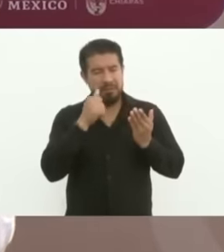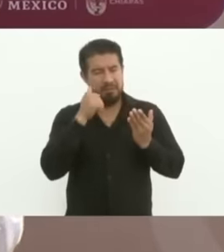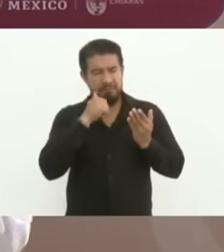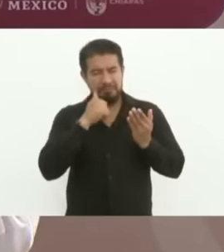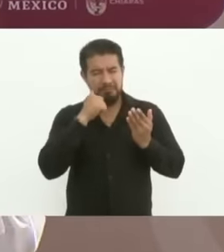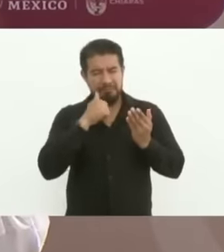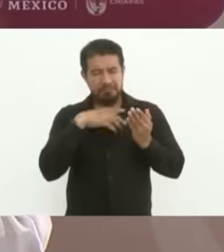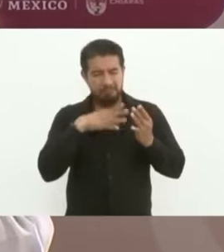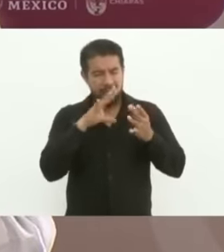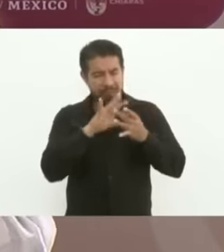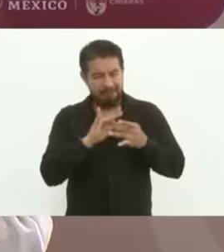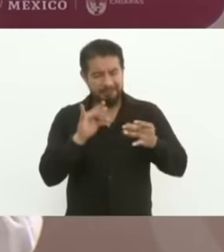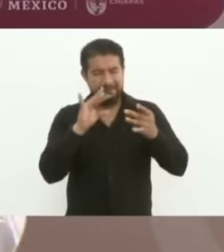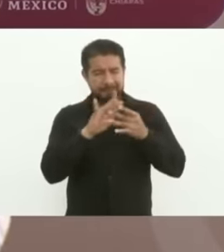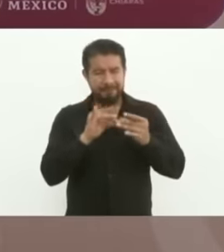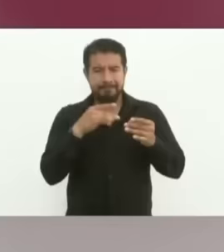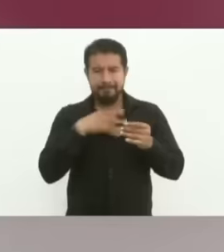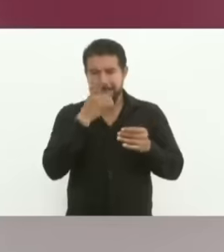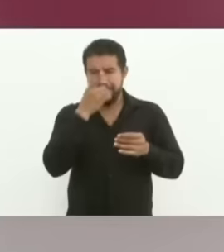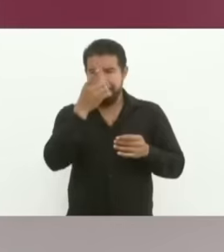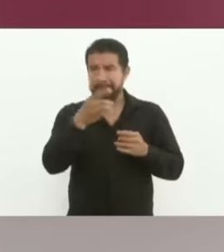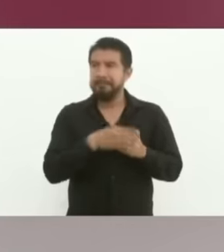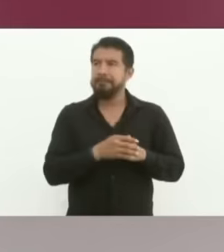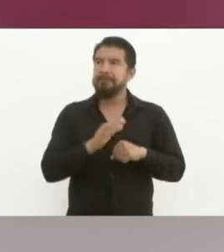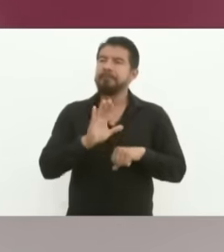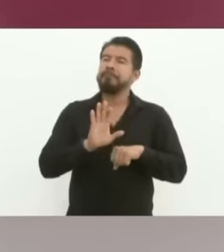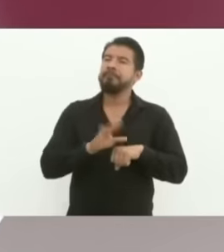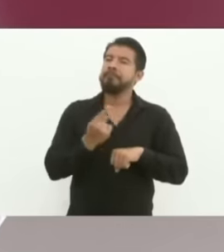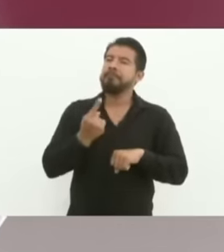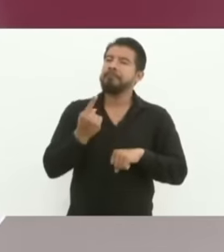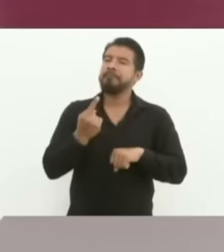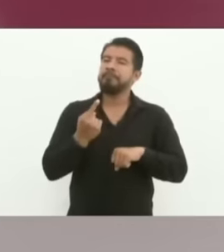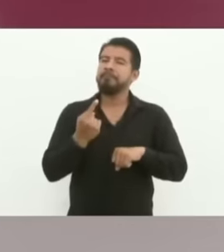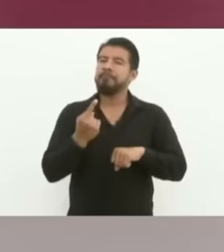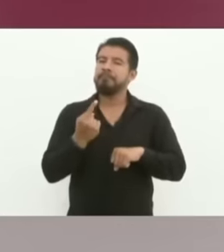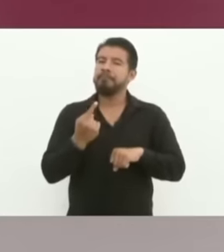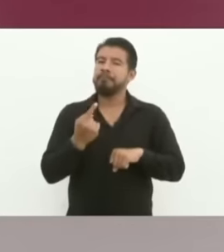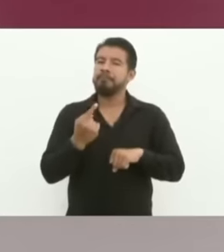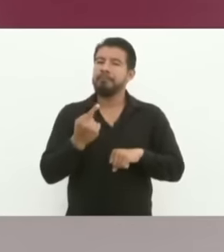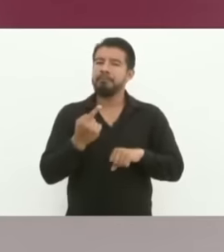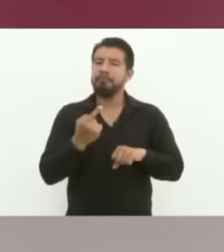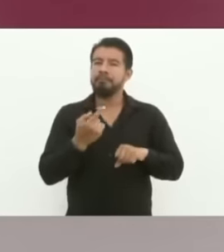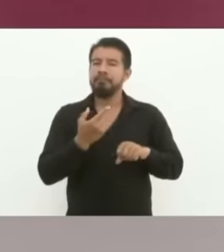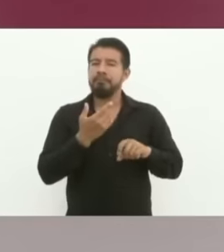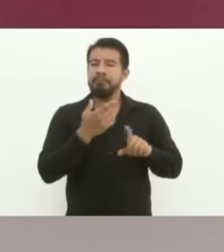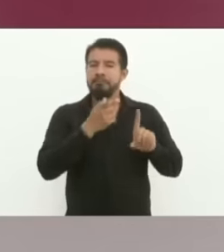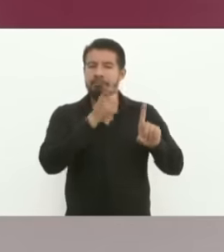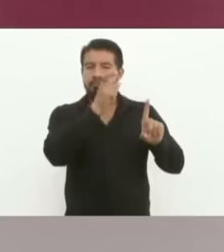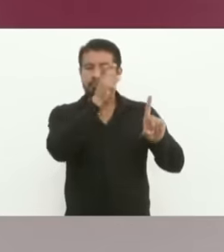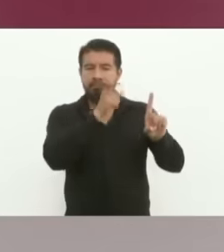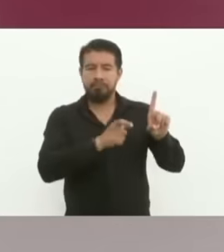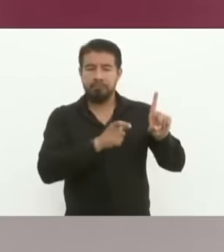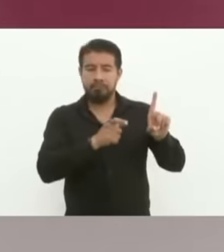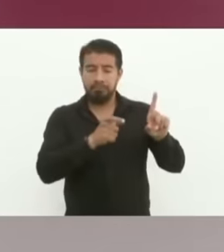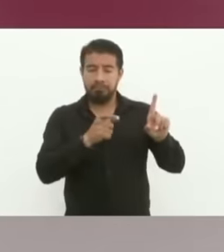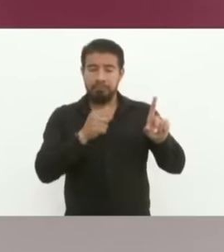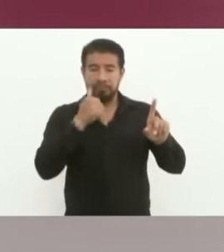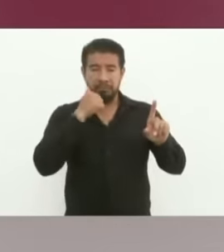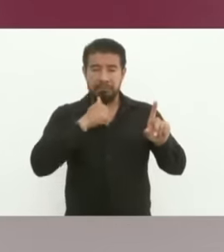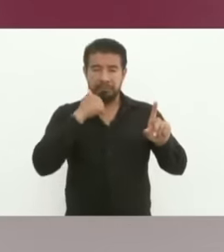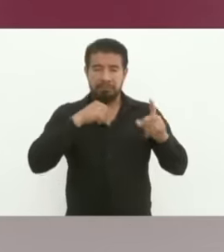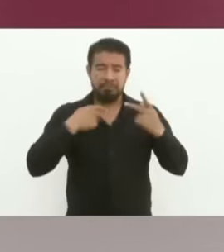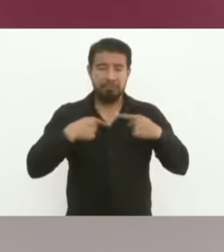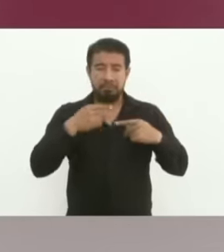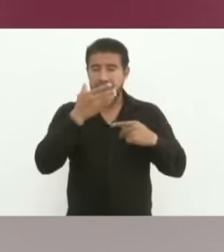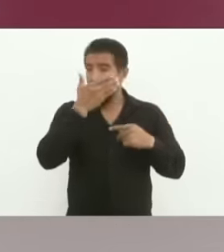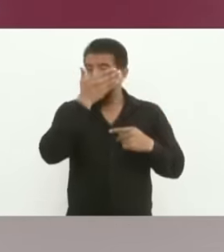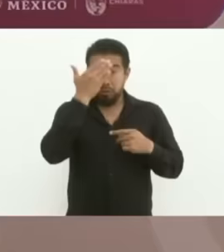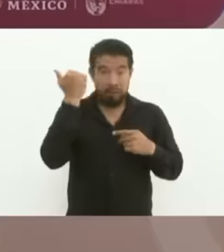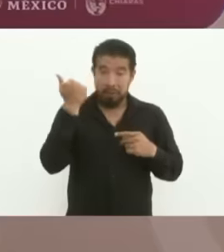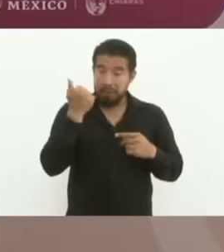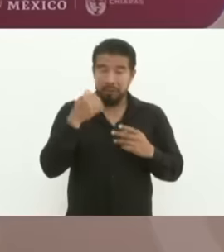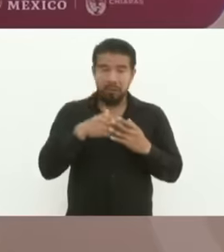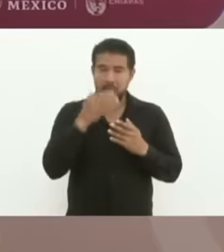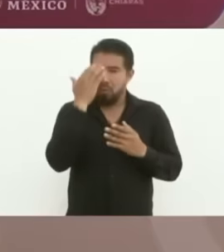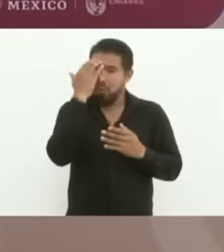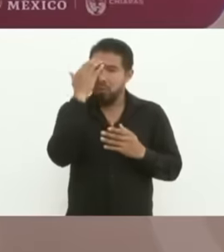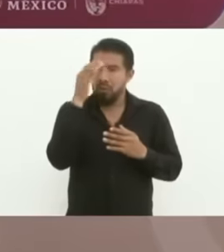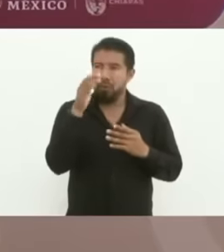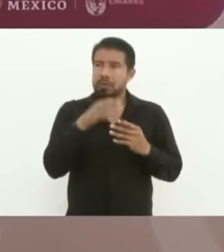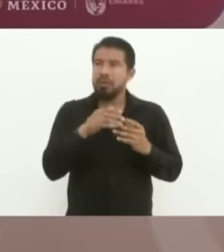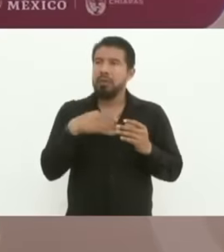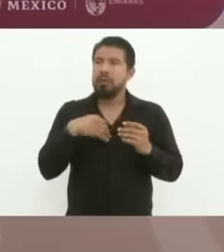because it does not It is known many times, most people do not know what the grades of